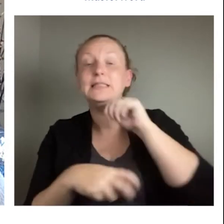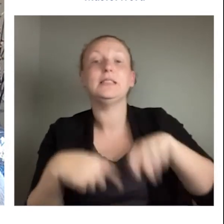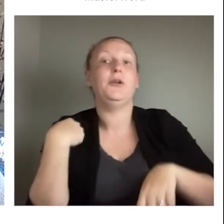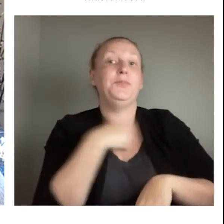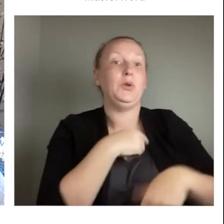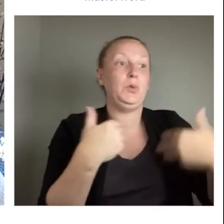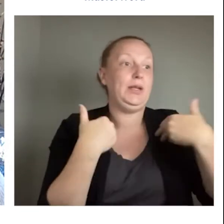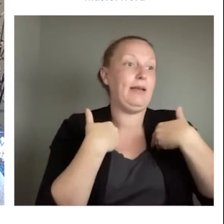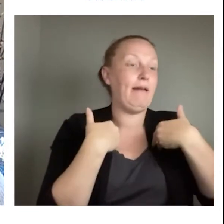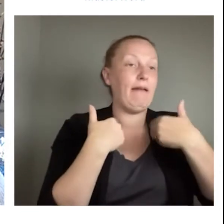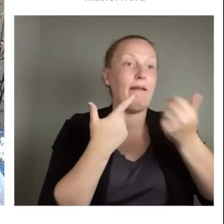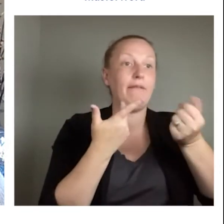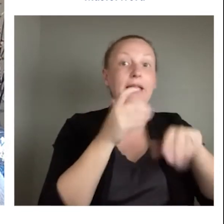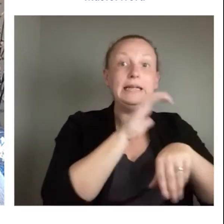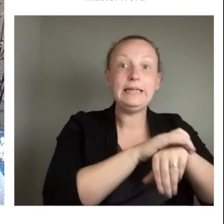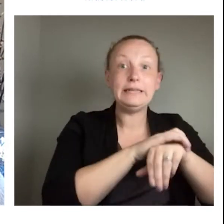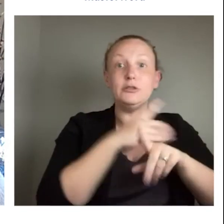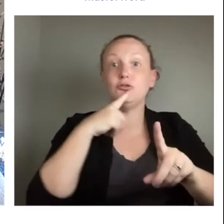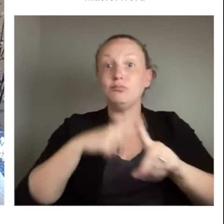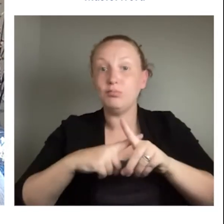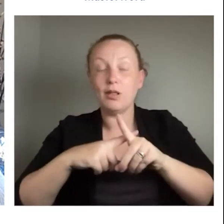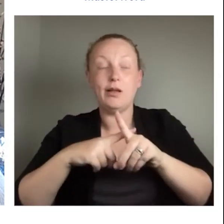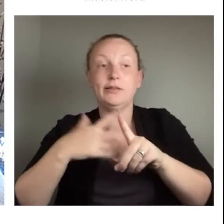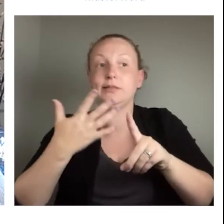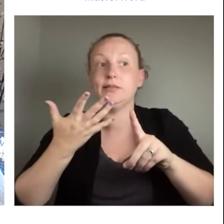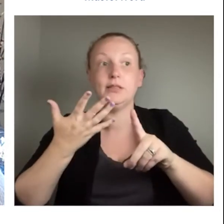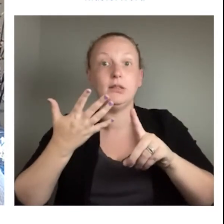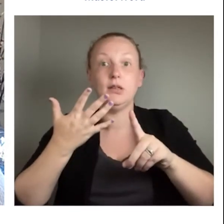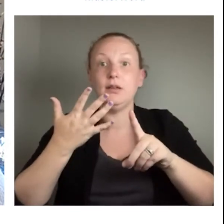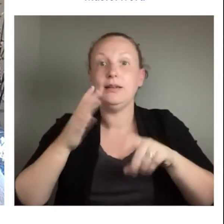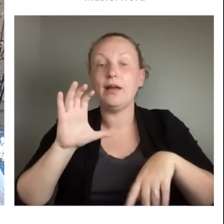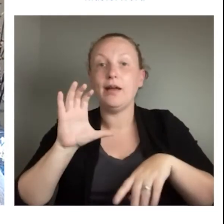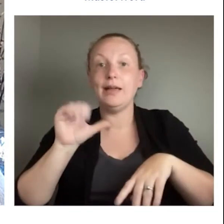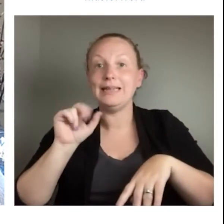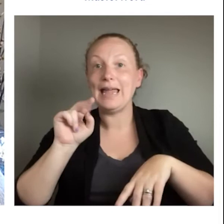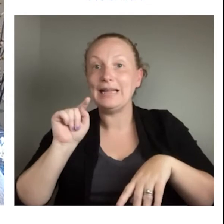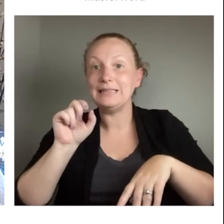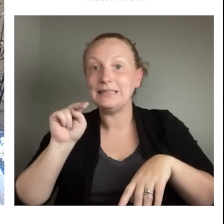But it's exciting the challenge and I feel that there's a lot of opportunity for us to learn.